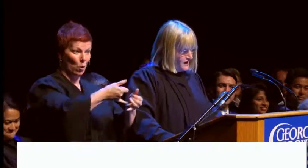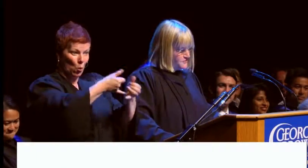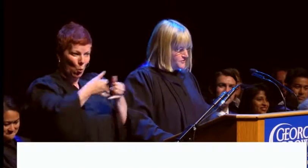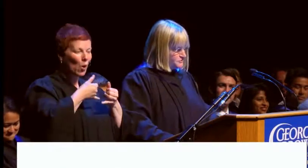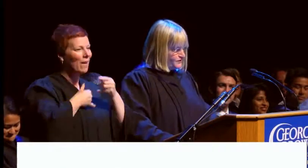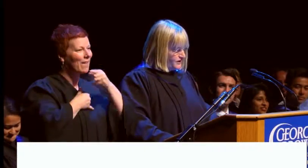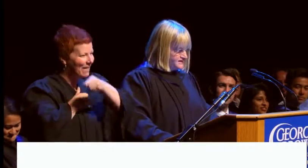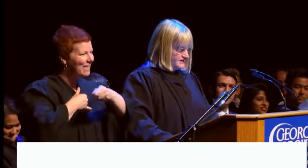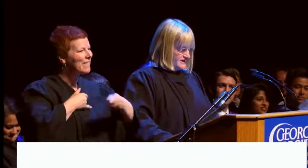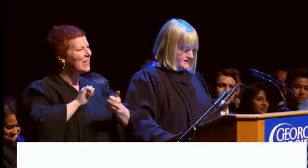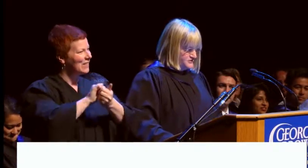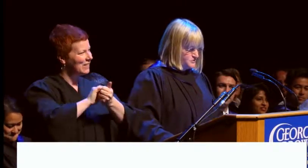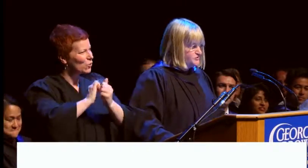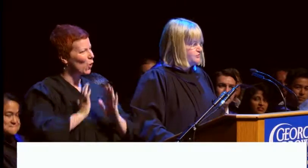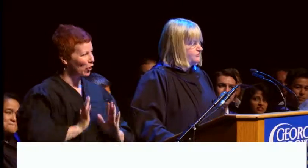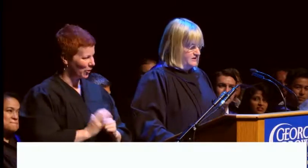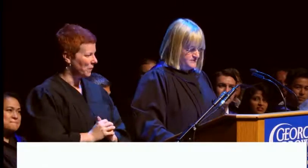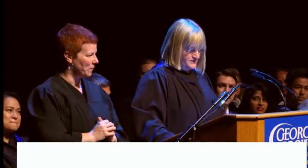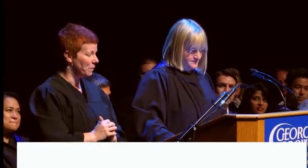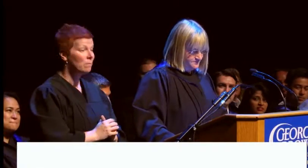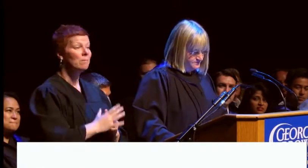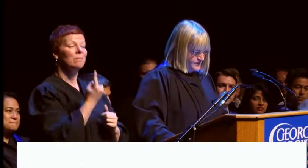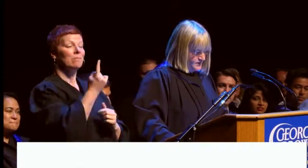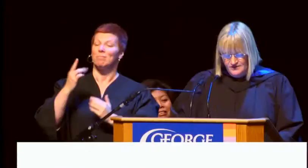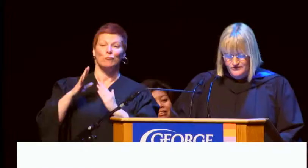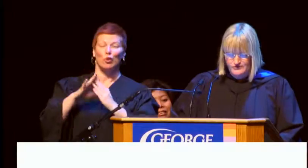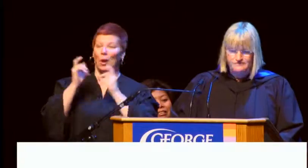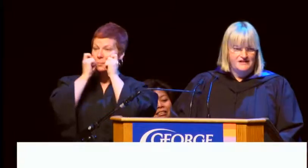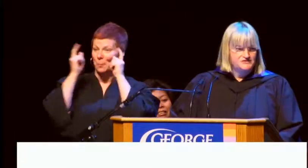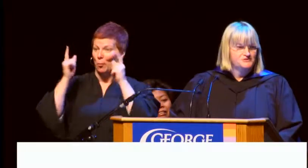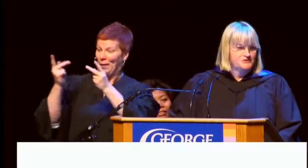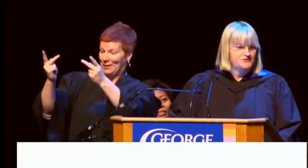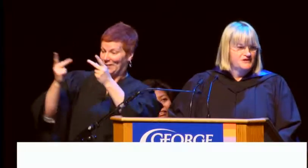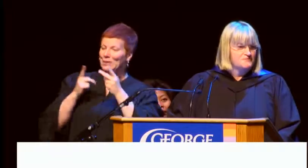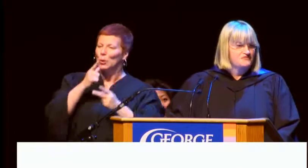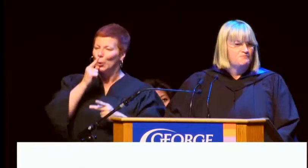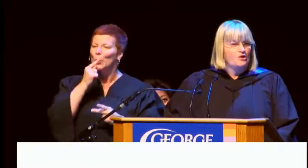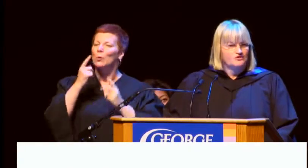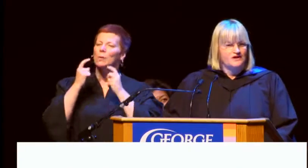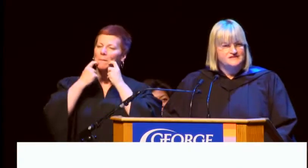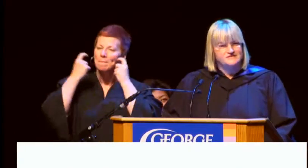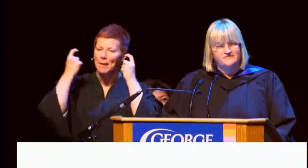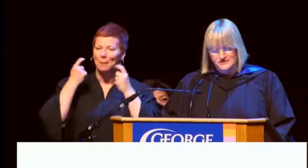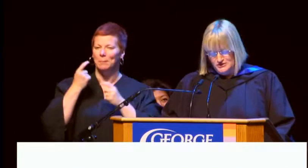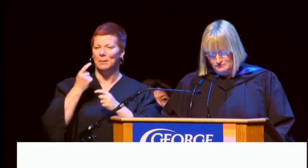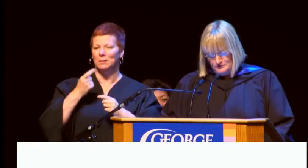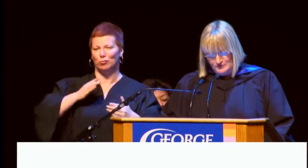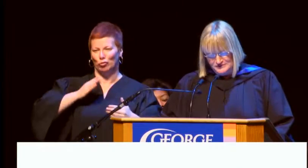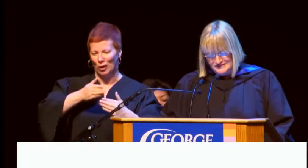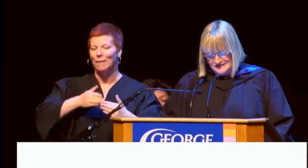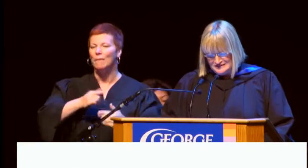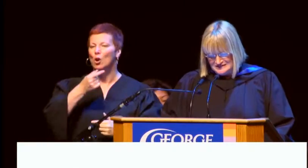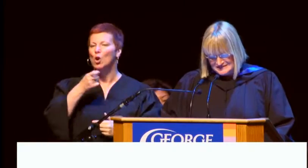OUR MOST SURPRISING GUEST WAS GORDON RAMSAY WHO YOU ALL KNOW HAS A BIT OF A POLARIZING EFFECT ON THE PEOPLE, TO SAY THE LEAST.